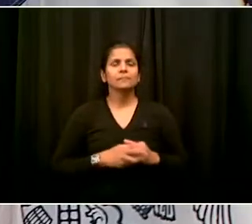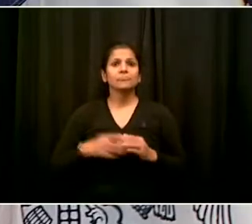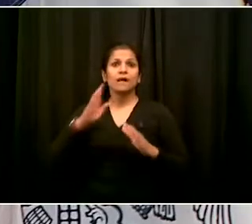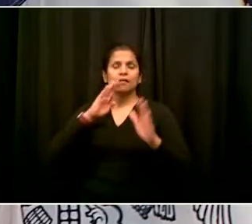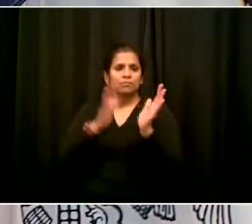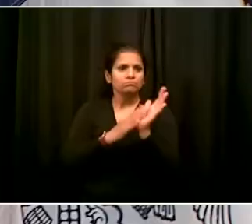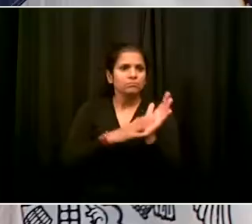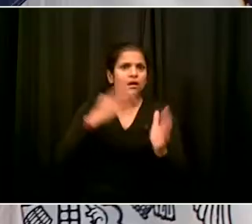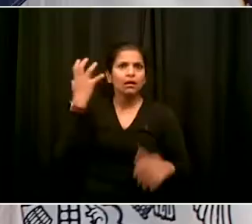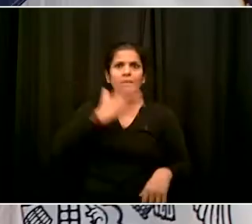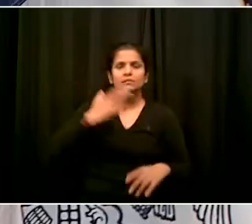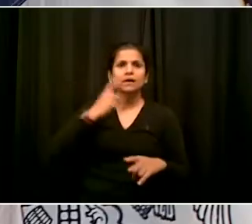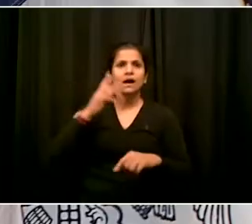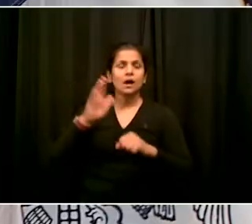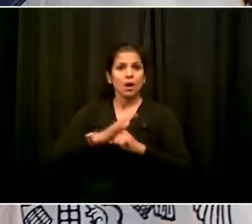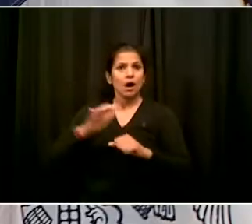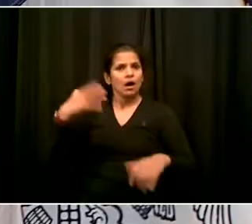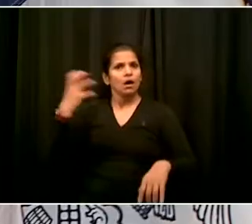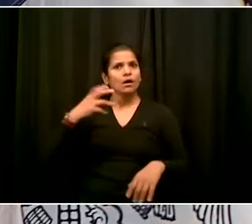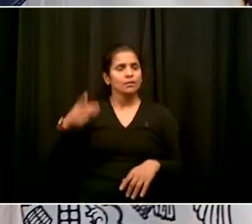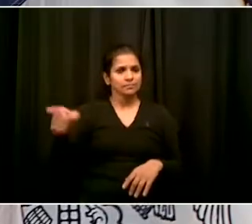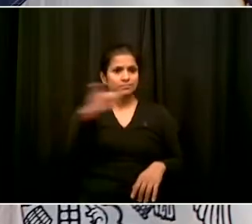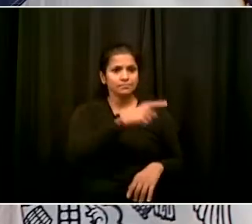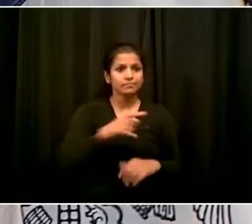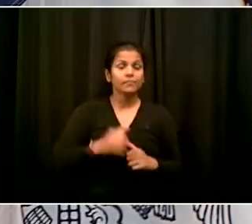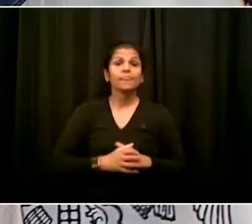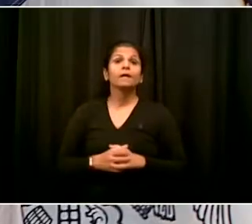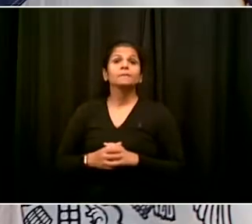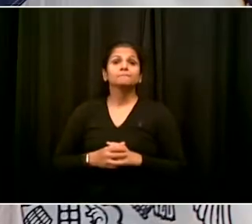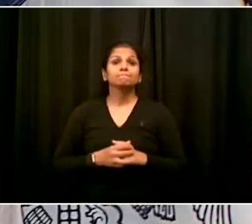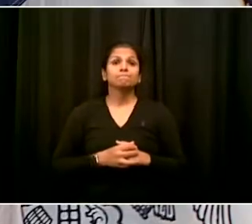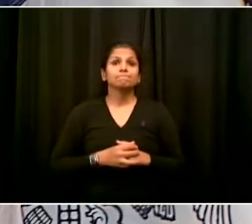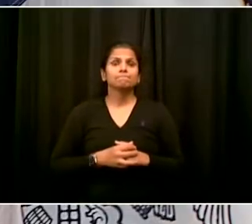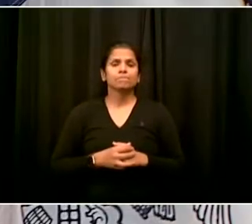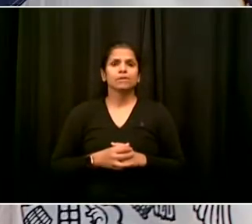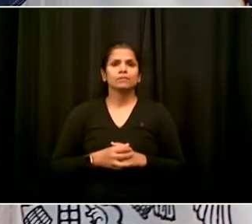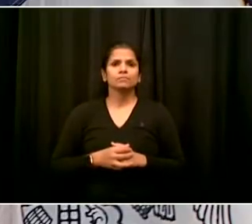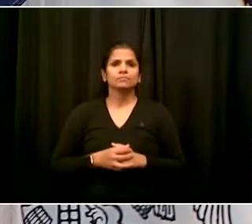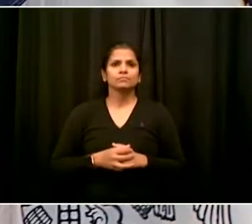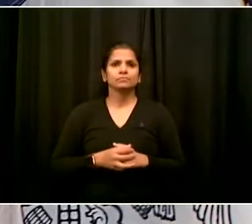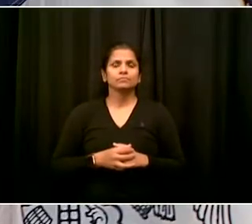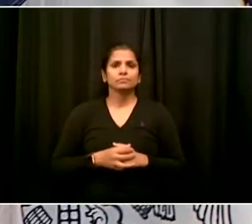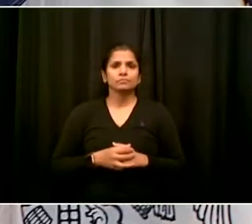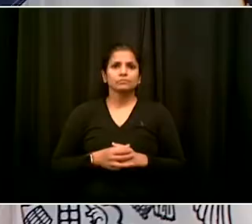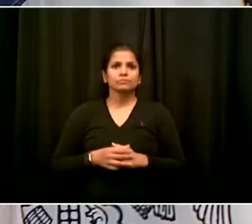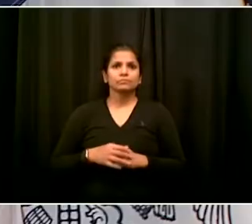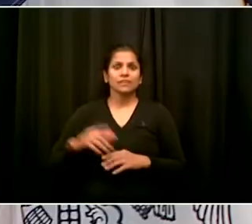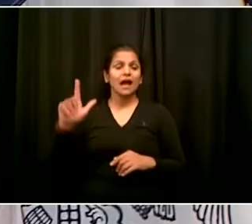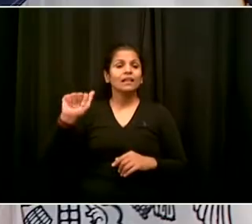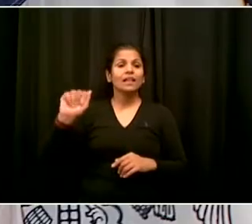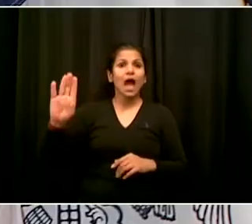IT'S REMAAKARBLE TO SEE HOW EFFECTIVE THISR POCESS IS, CONSIDERING IT WAS SOMMTHEING ONLY THROWN TOGETHER IN THE LAST